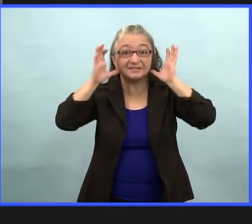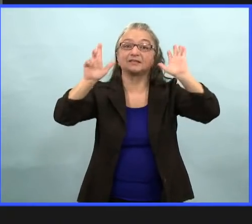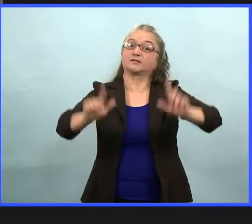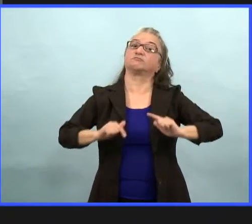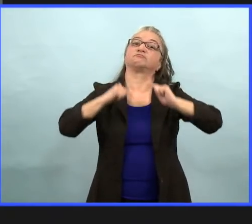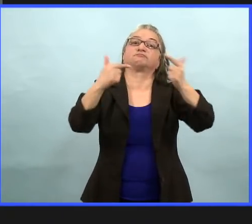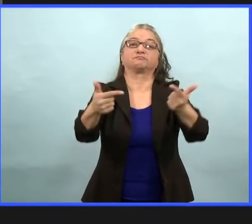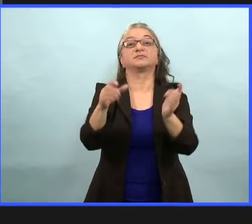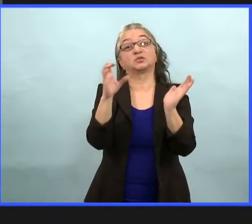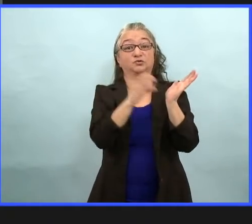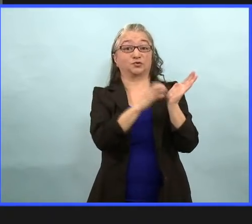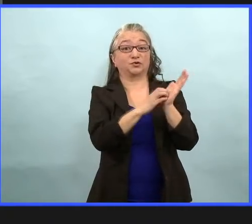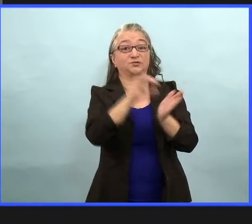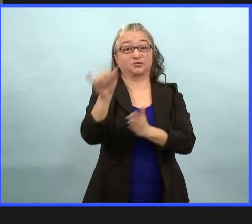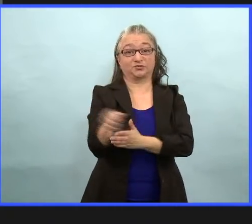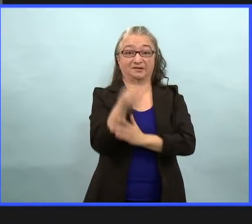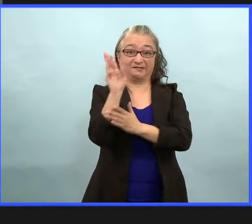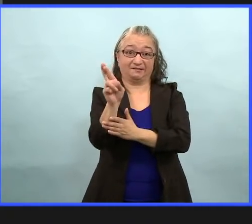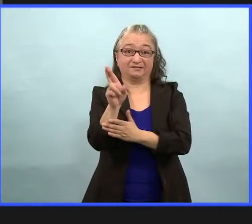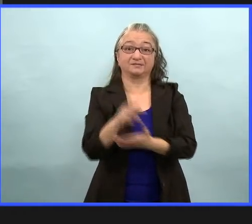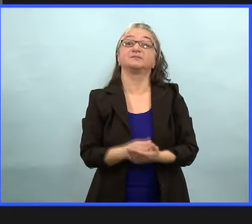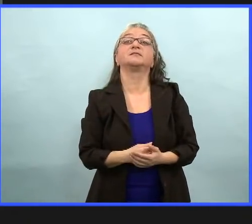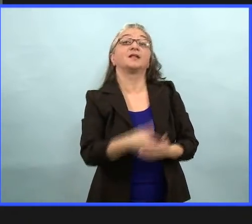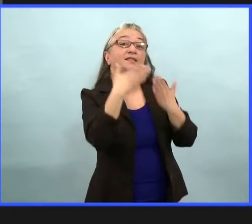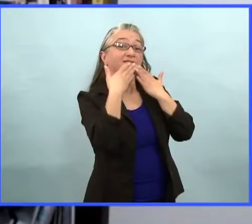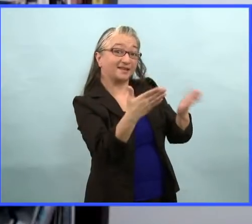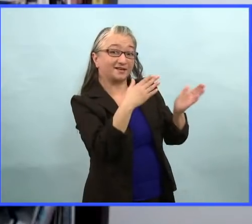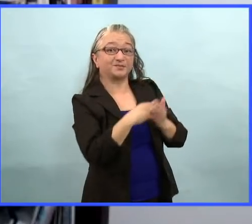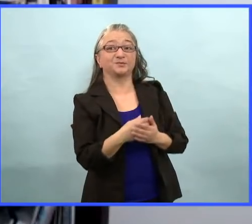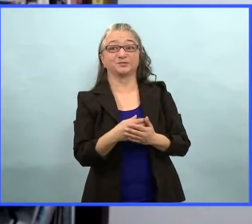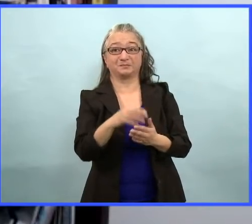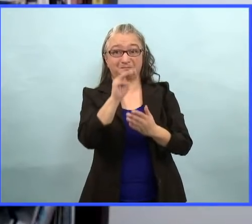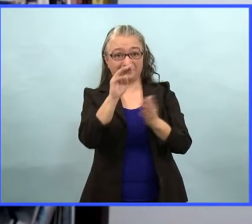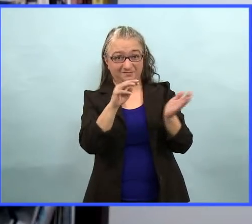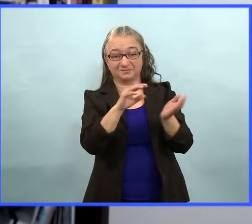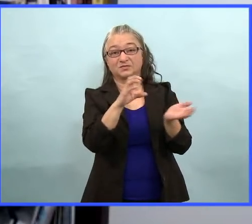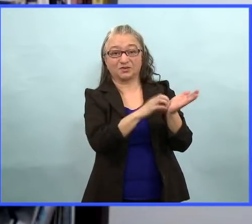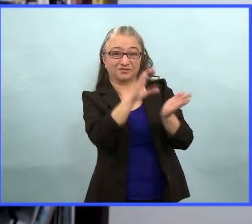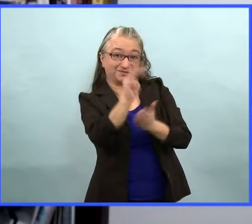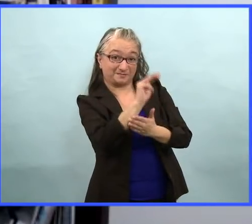thank you so much dr anderson really dramatic data and i really appreciate you taking the